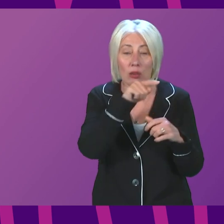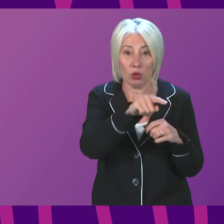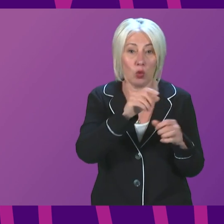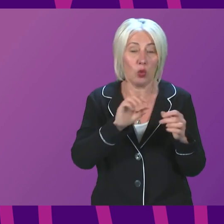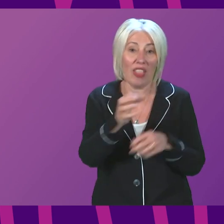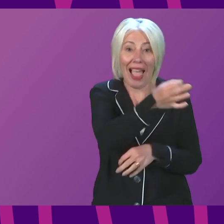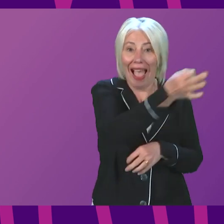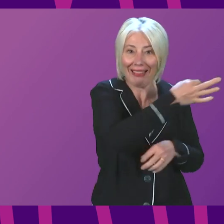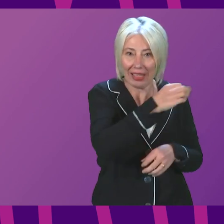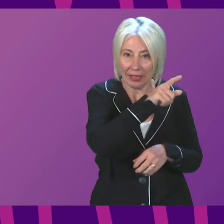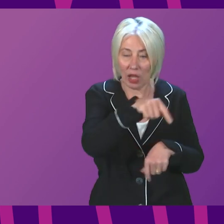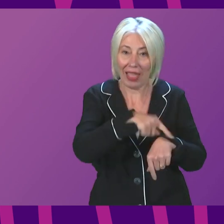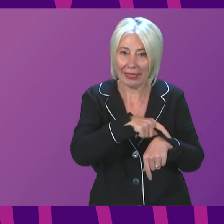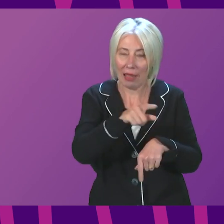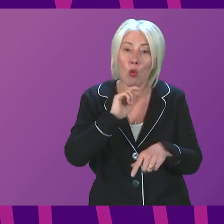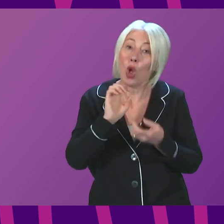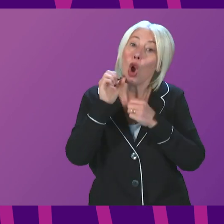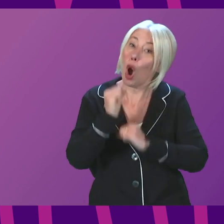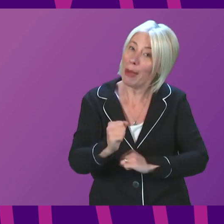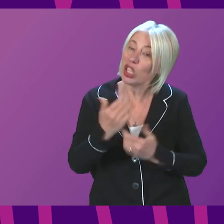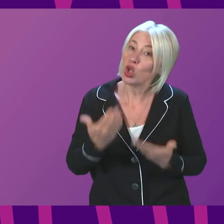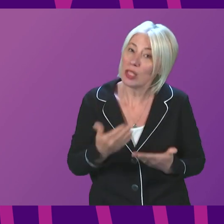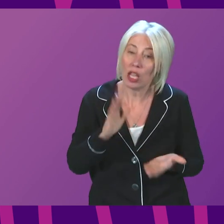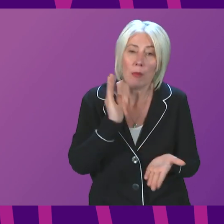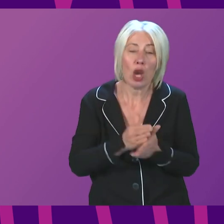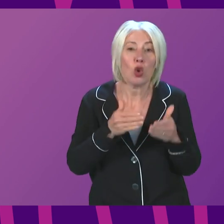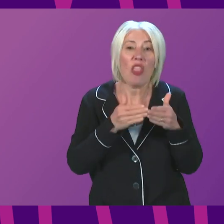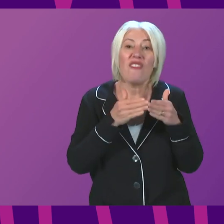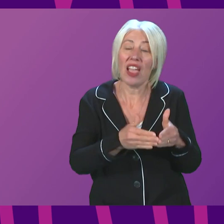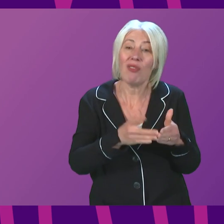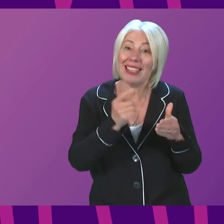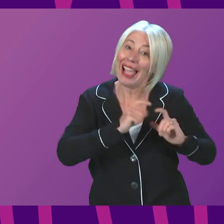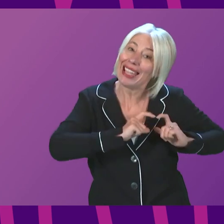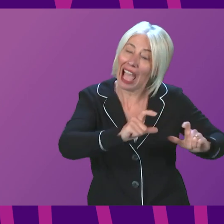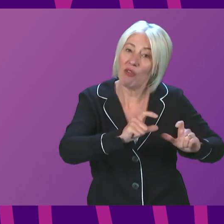time. Will she commit to that today to ensure that ferries can operate to their normal timetable